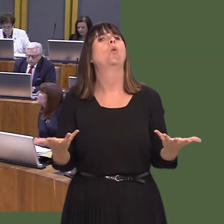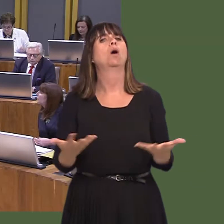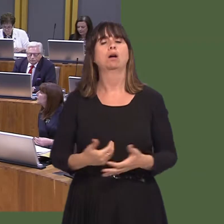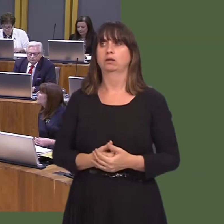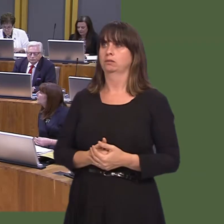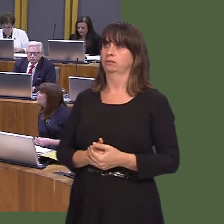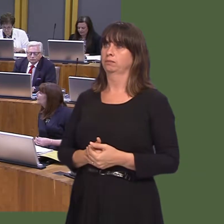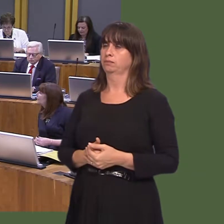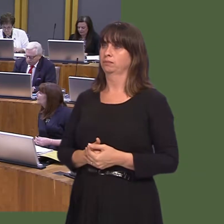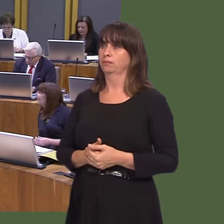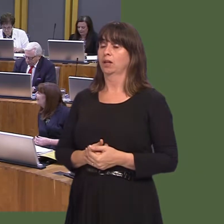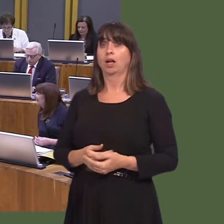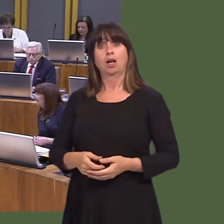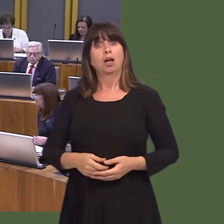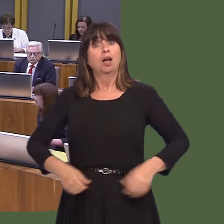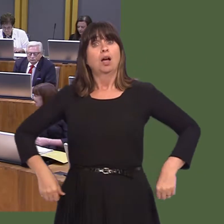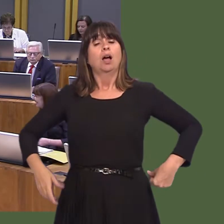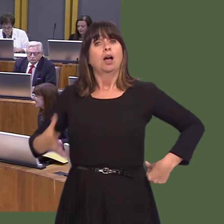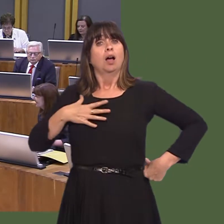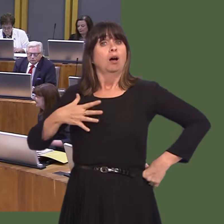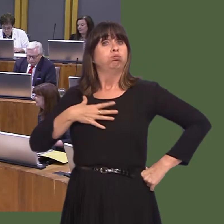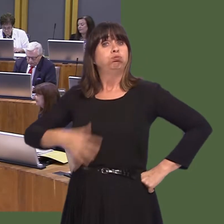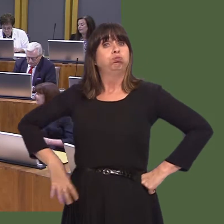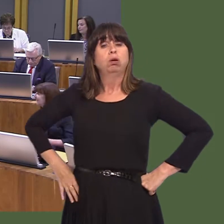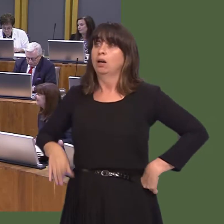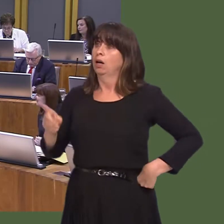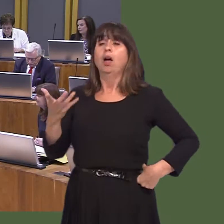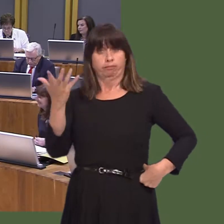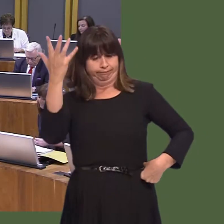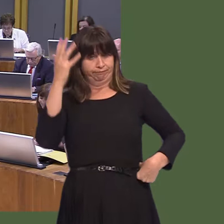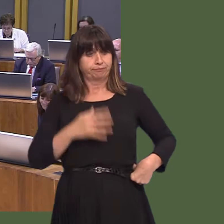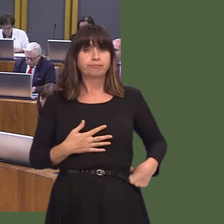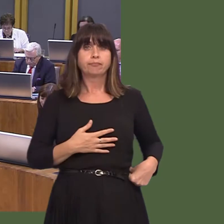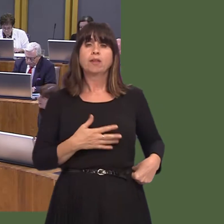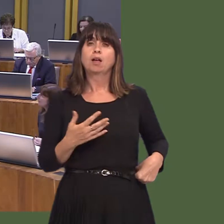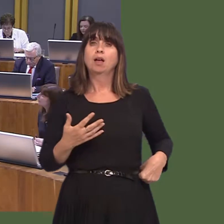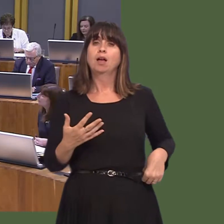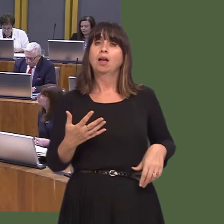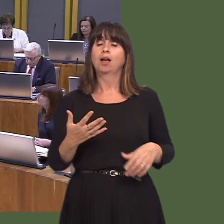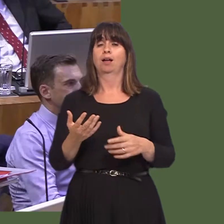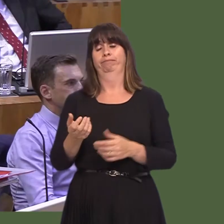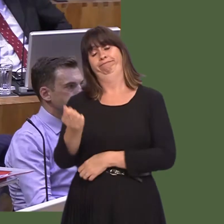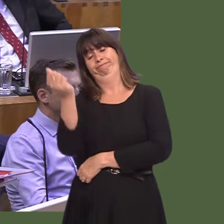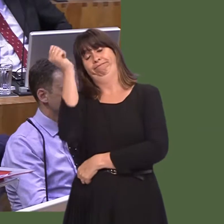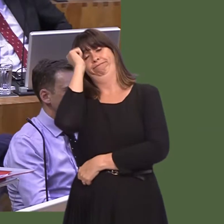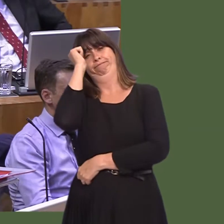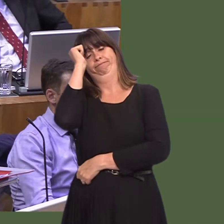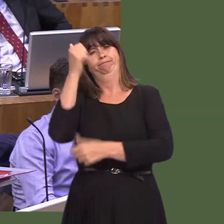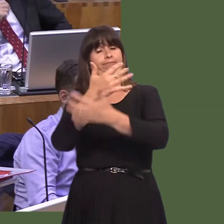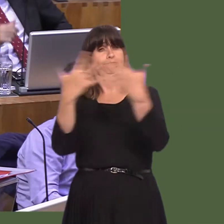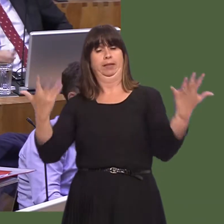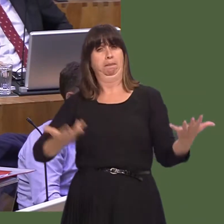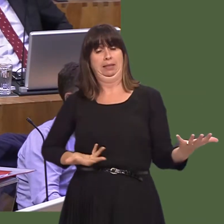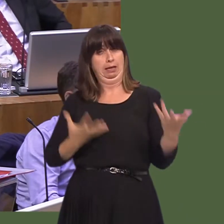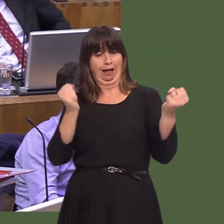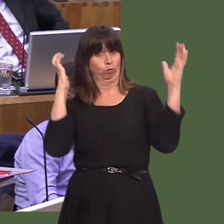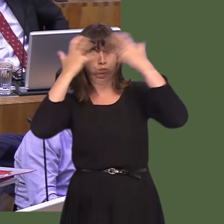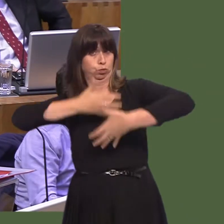Carwyn Jones AM: Well, first of all, it is quite clear that many businesses are concerned